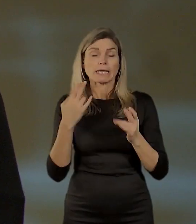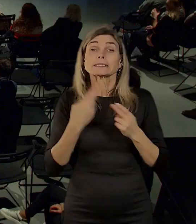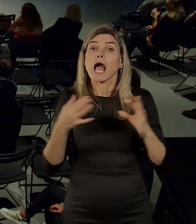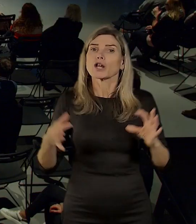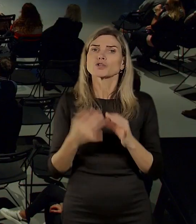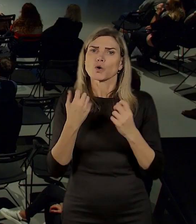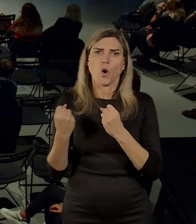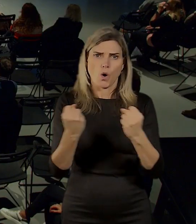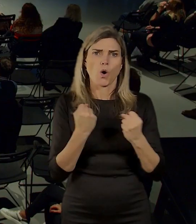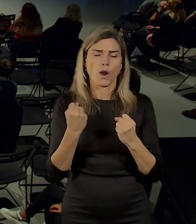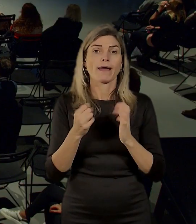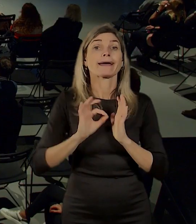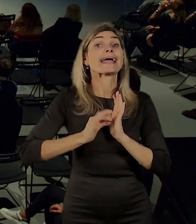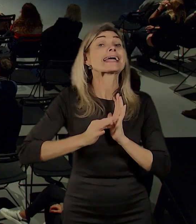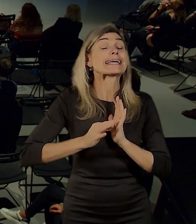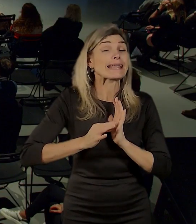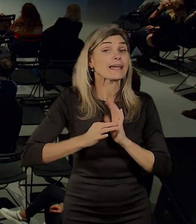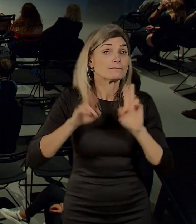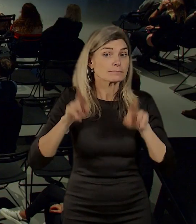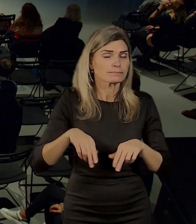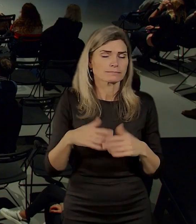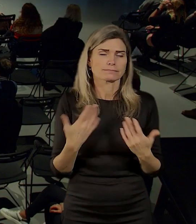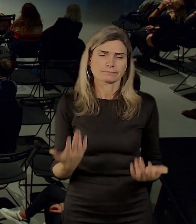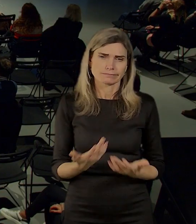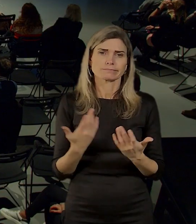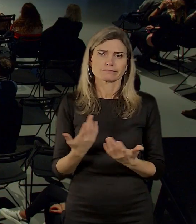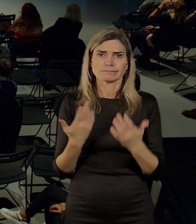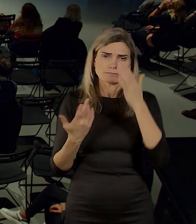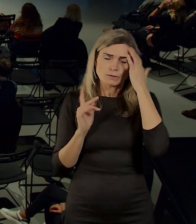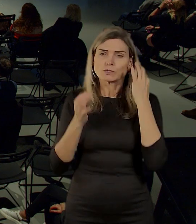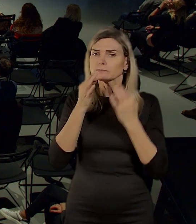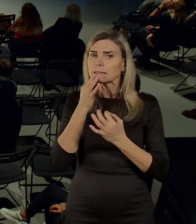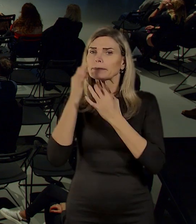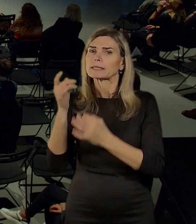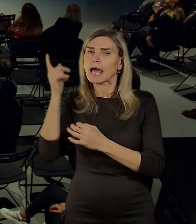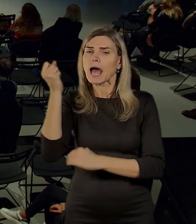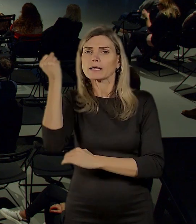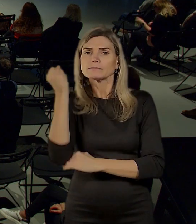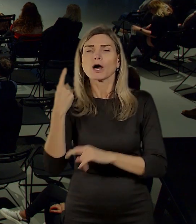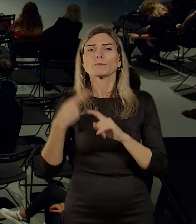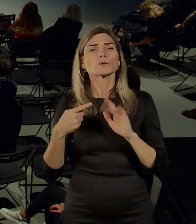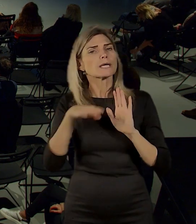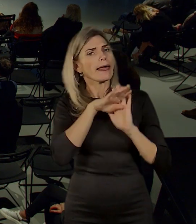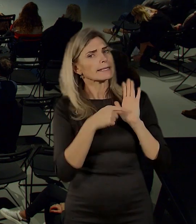to allow community sharing of electricity. So we are in a very complex environment there,